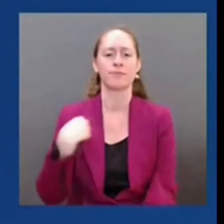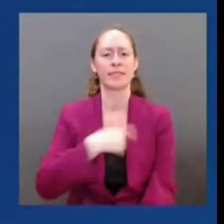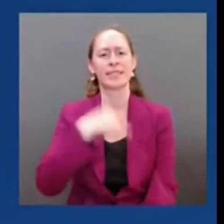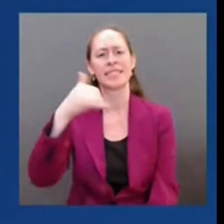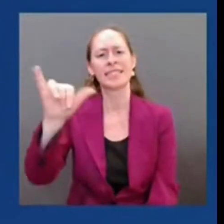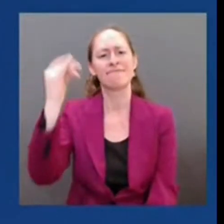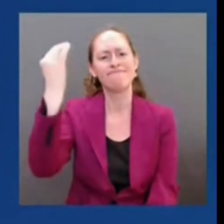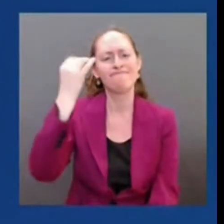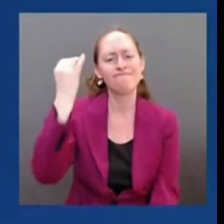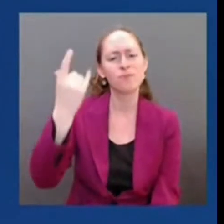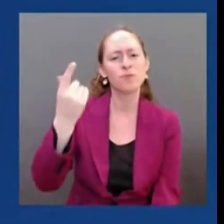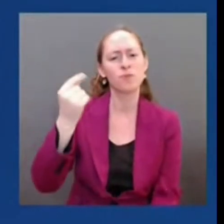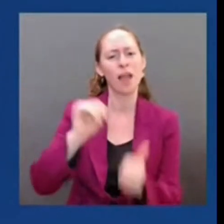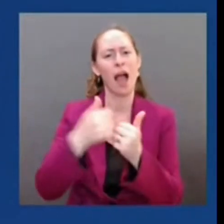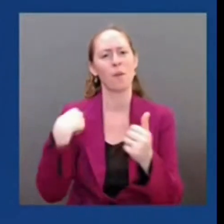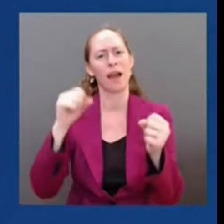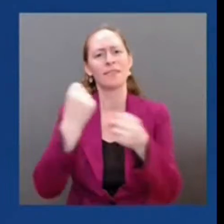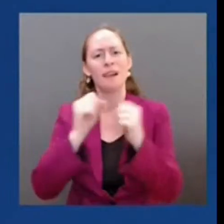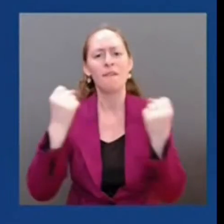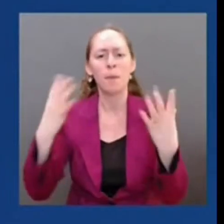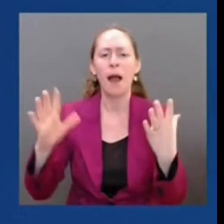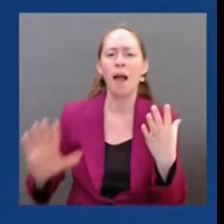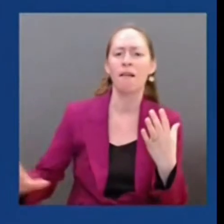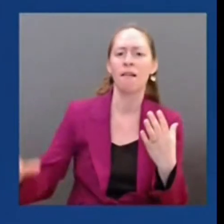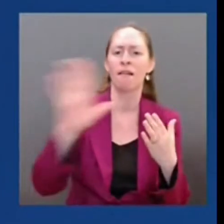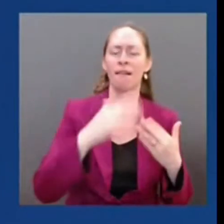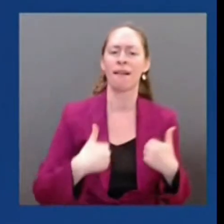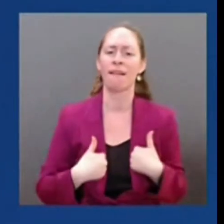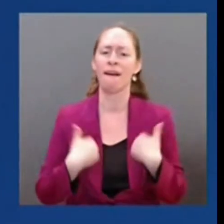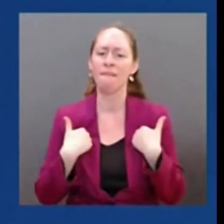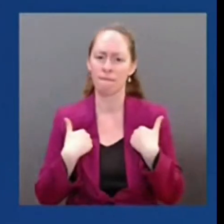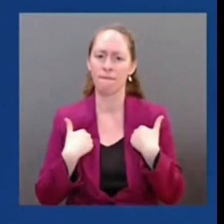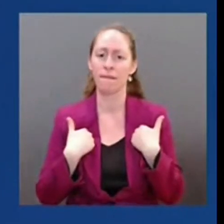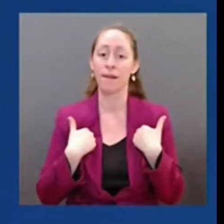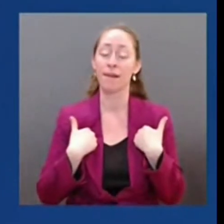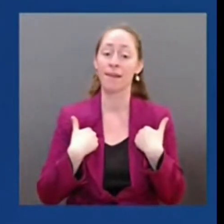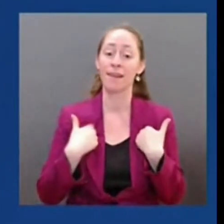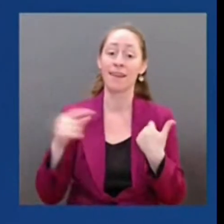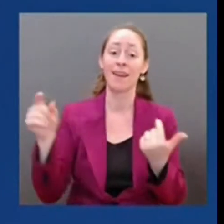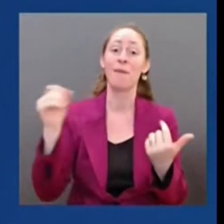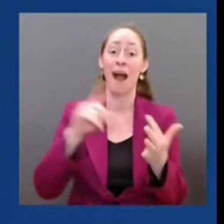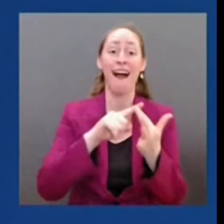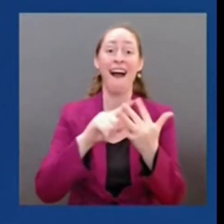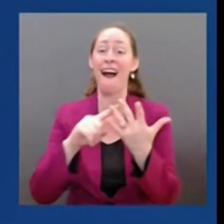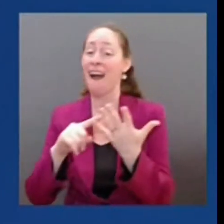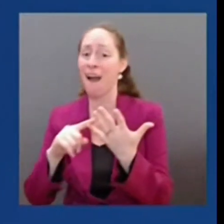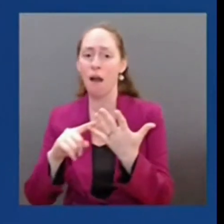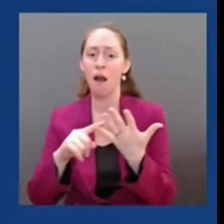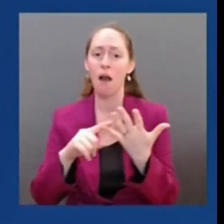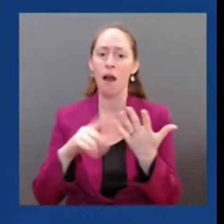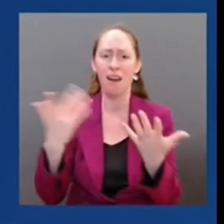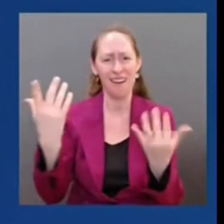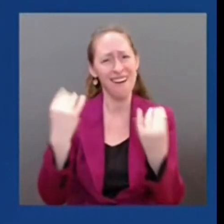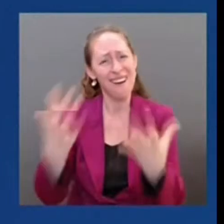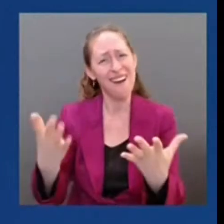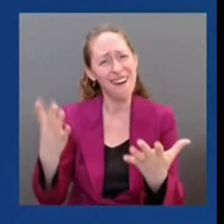OUR VACCINES PREVENTION MEASURES AND TREATMENT OPTIONS ARE WORKING TO SAVE LIVES. HOWEVER, WE KNOW THAT THOSE WHO